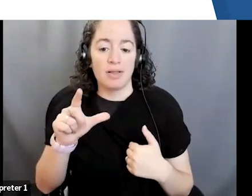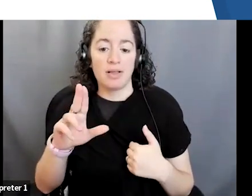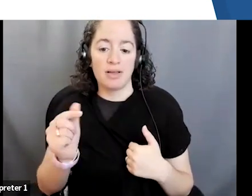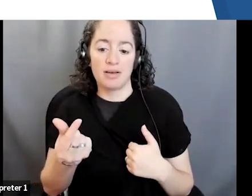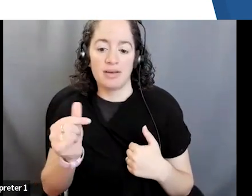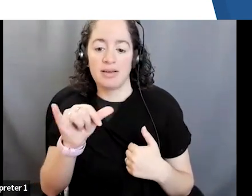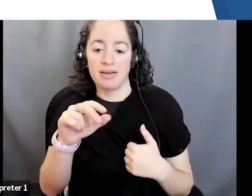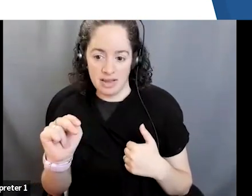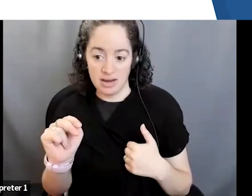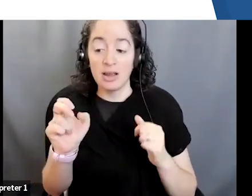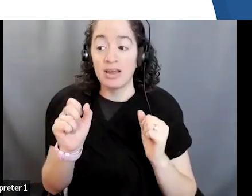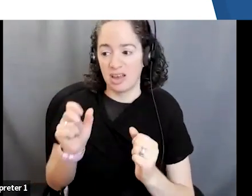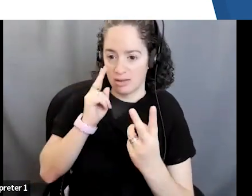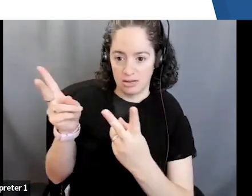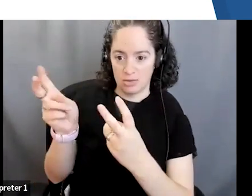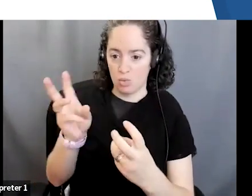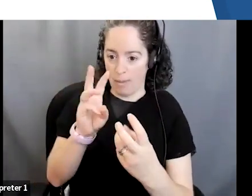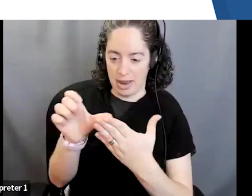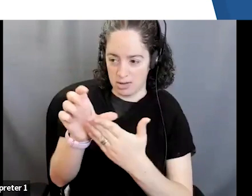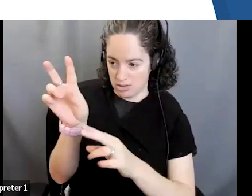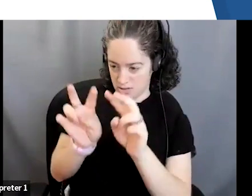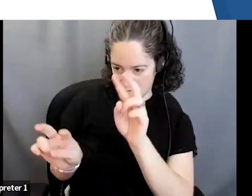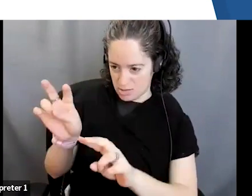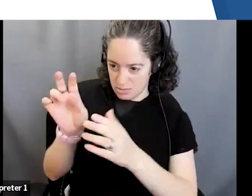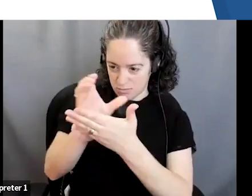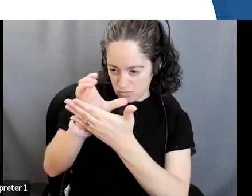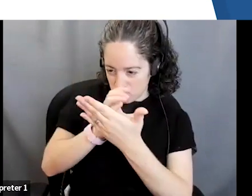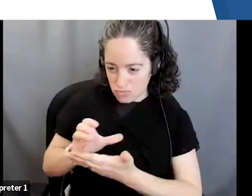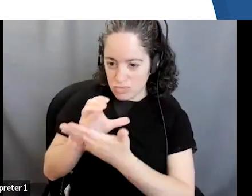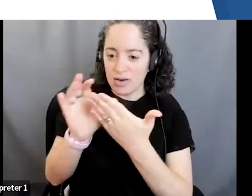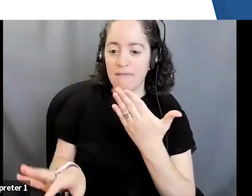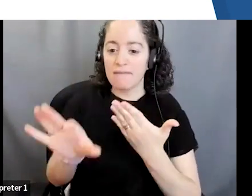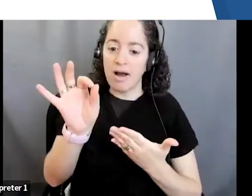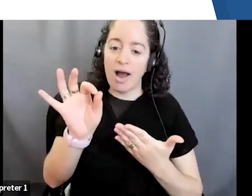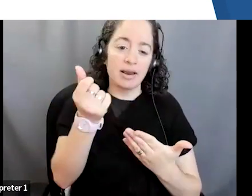and puts reports in the admin and on the front end of the website with the goal of making